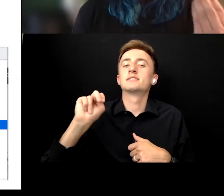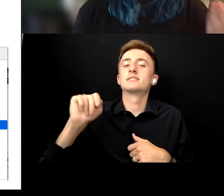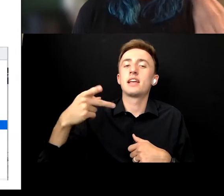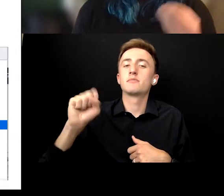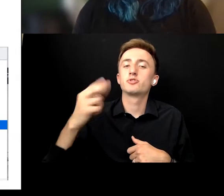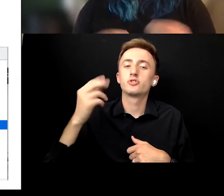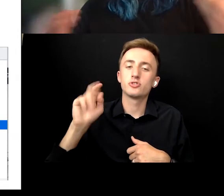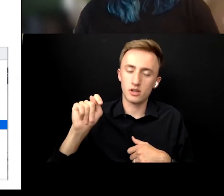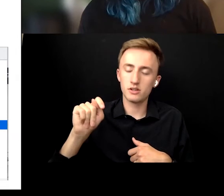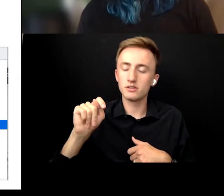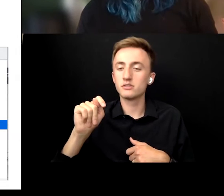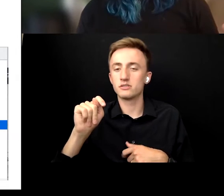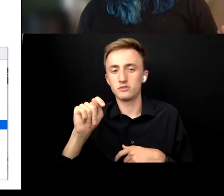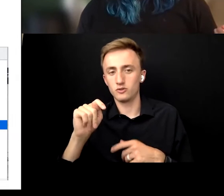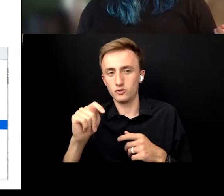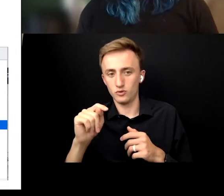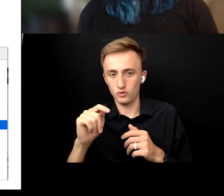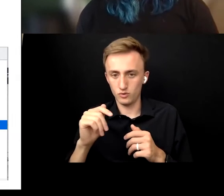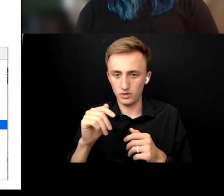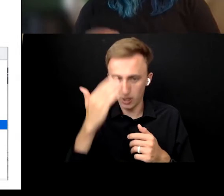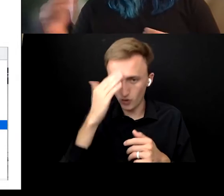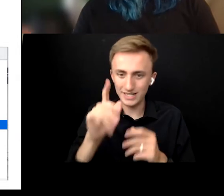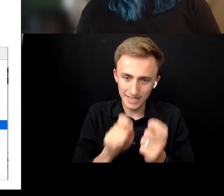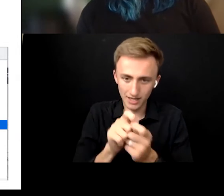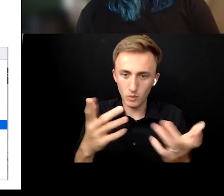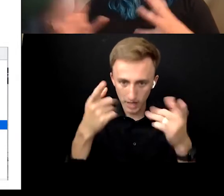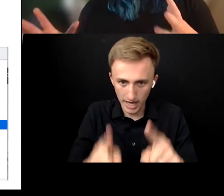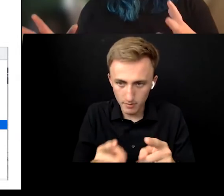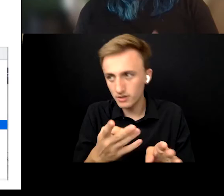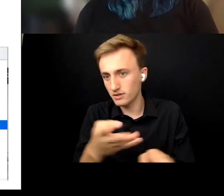going to be transferred to that assistive tech and that assistive tech depending on what brand